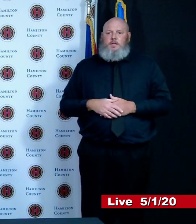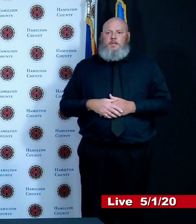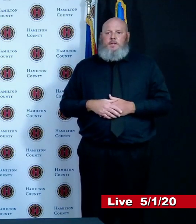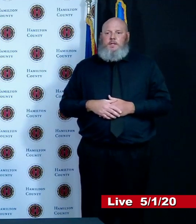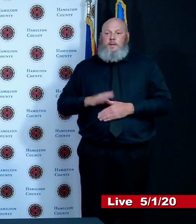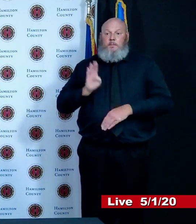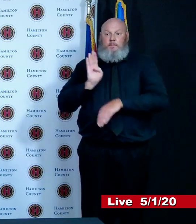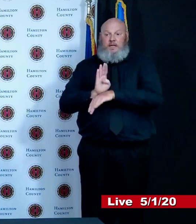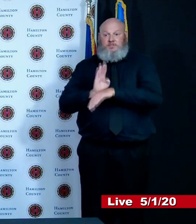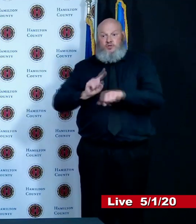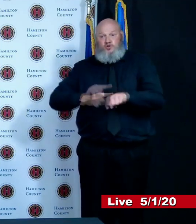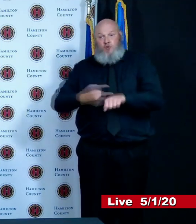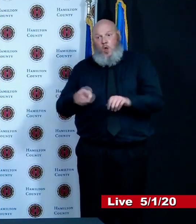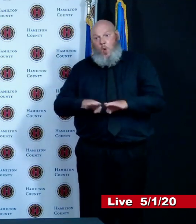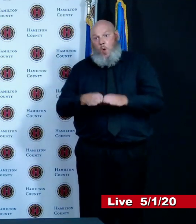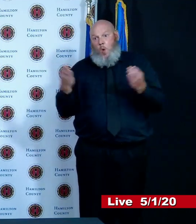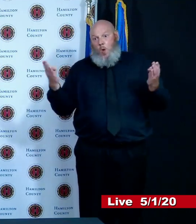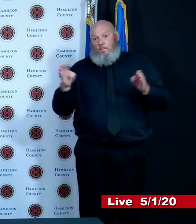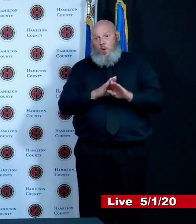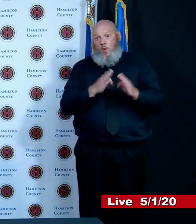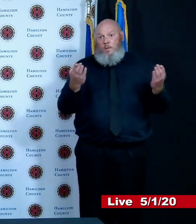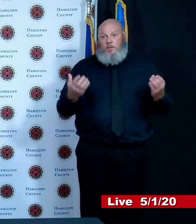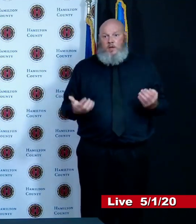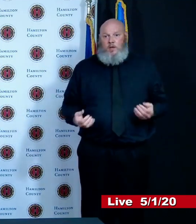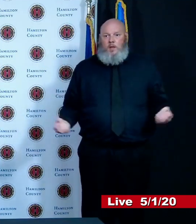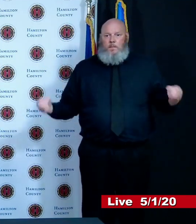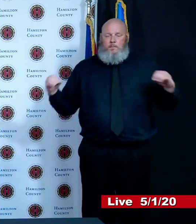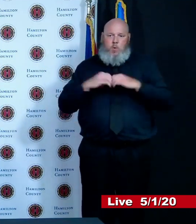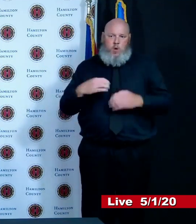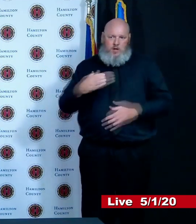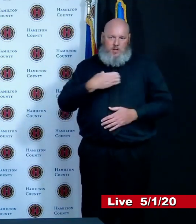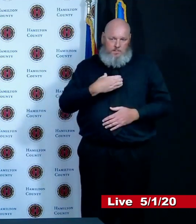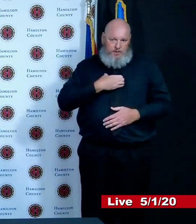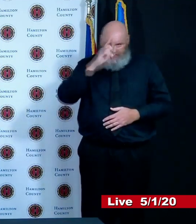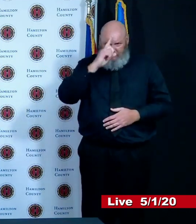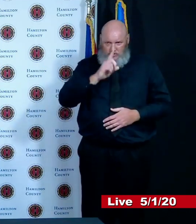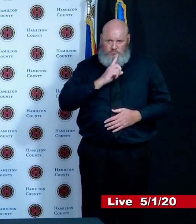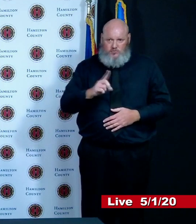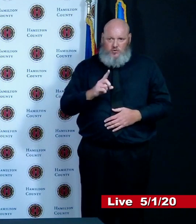complaints much like when the state-at-home orders first went into place